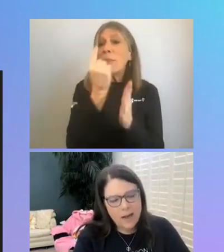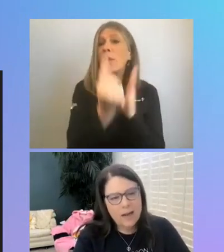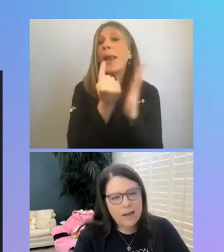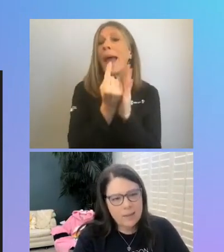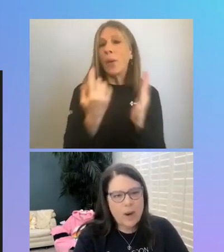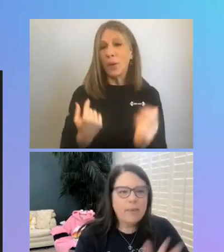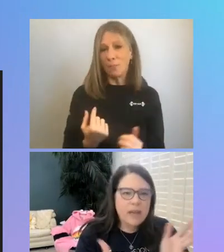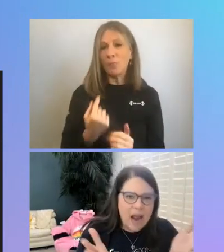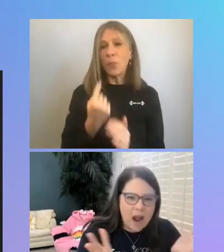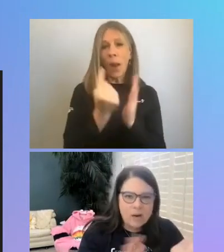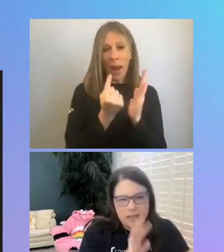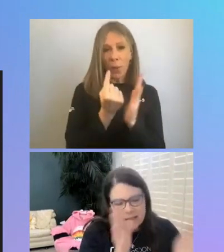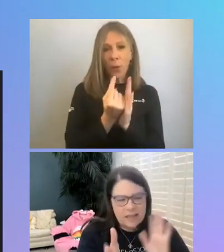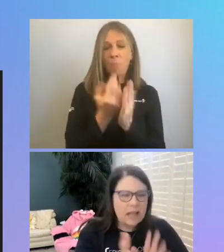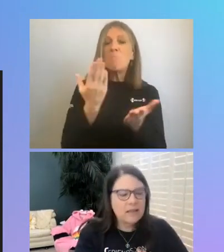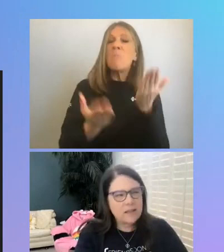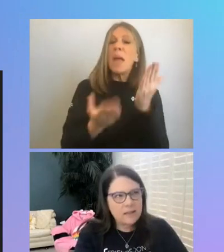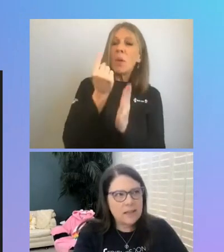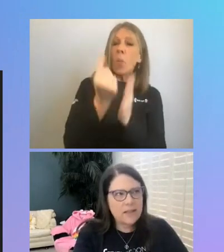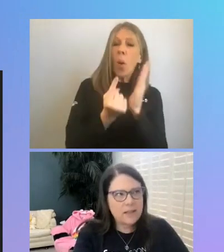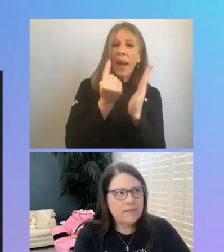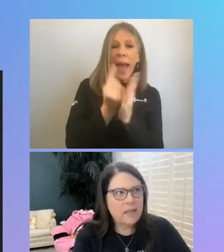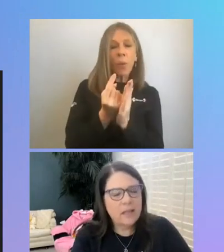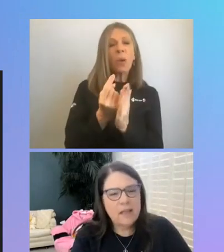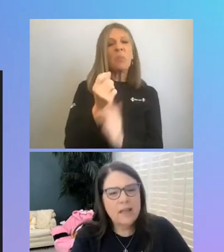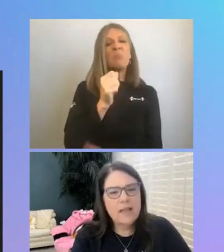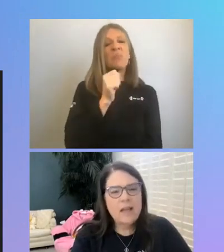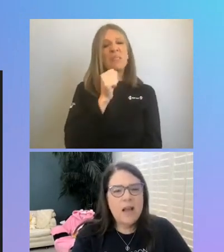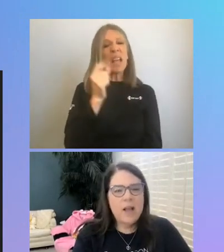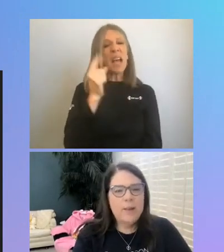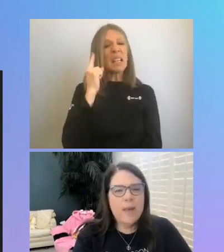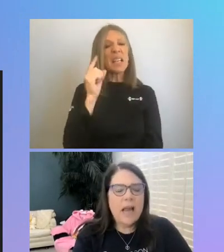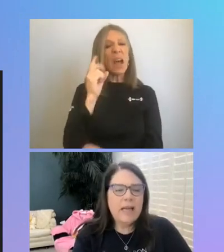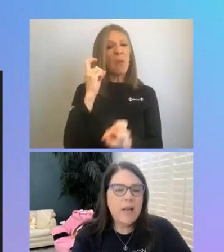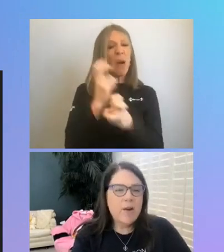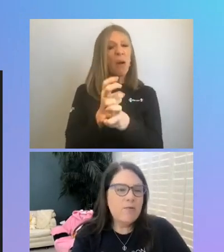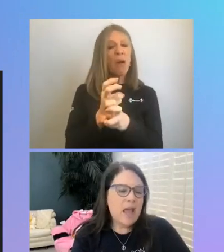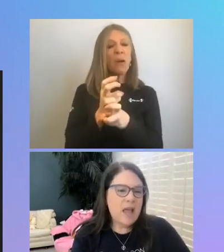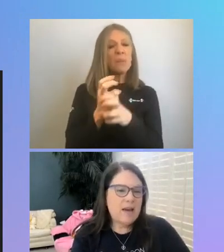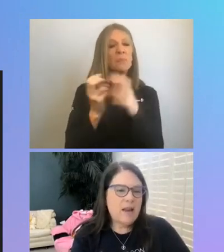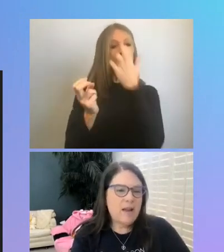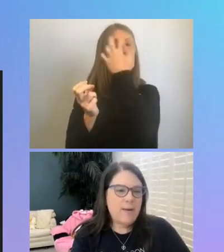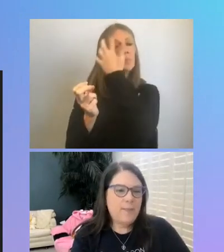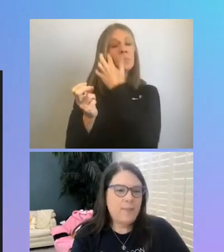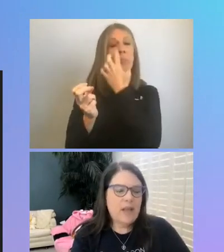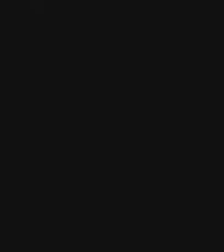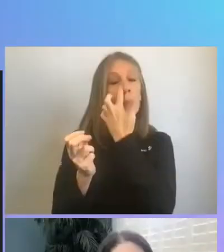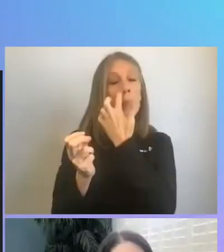hour. Doesn't sound too, too difficult. Um, I know that, um,